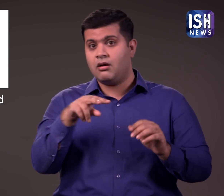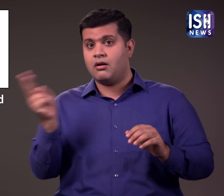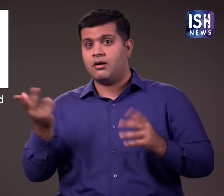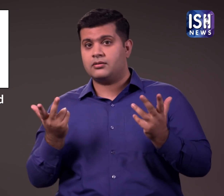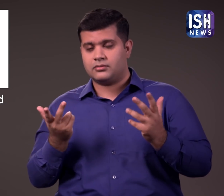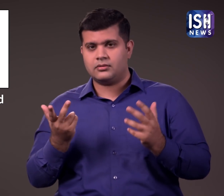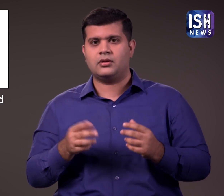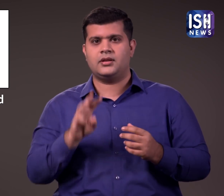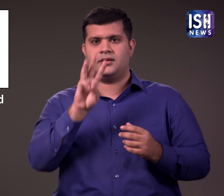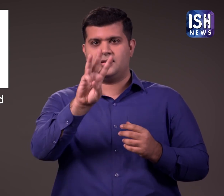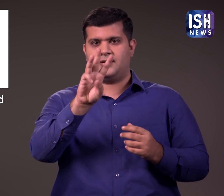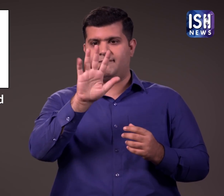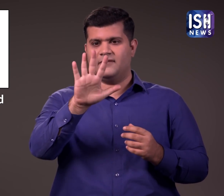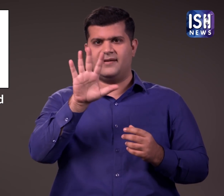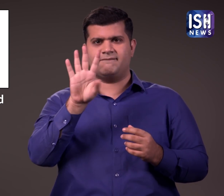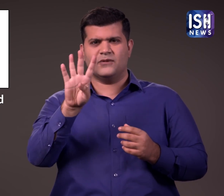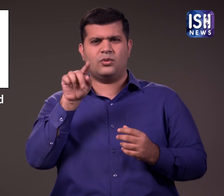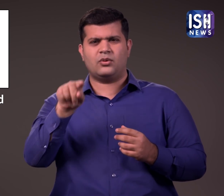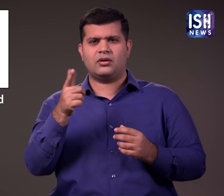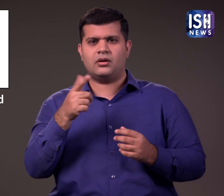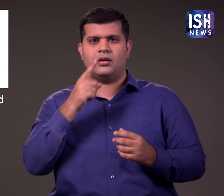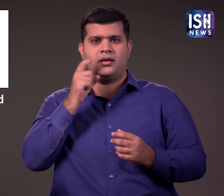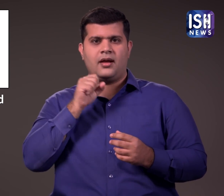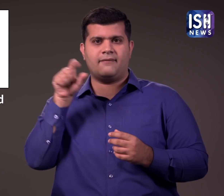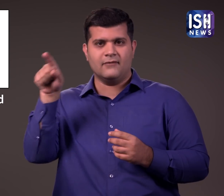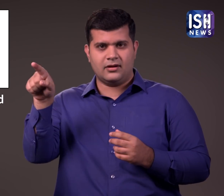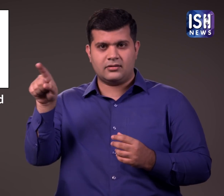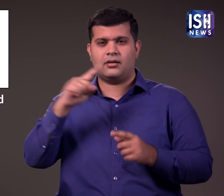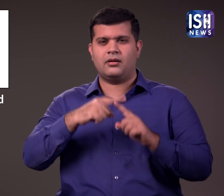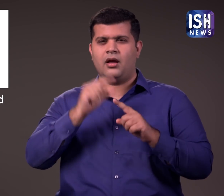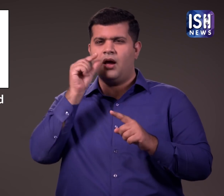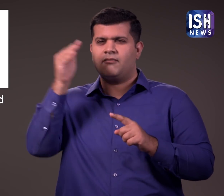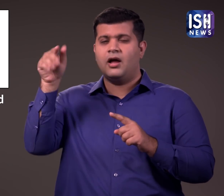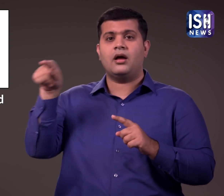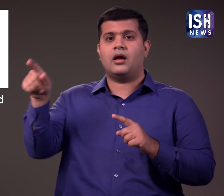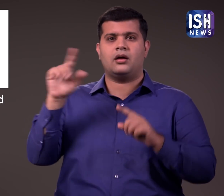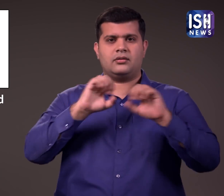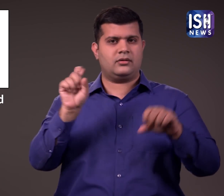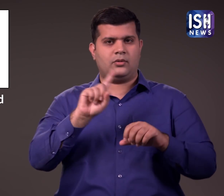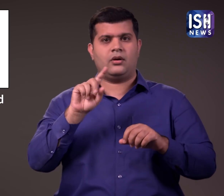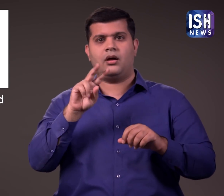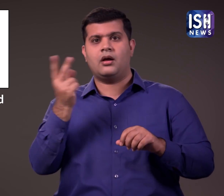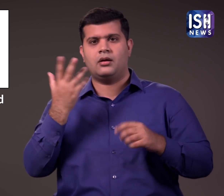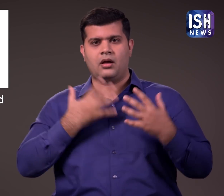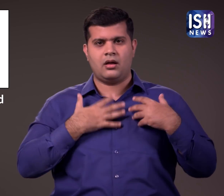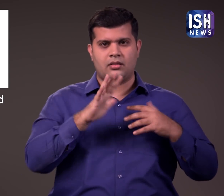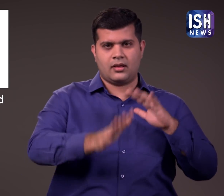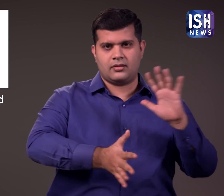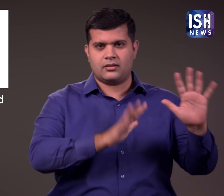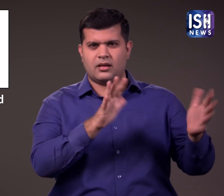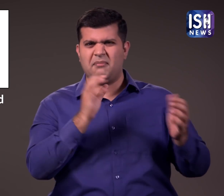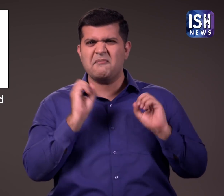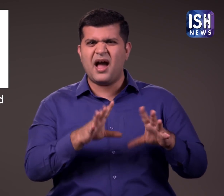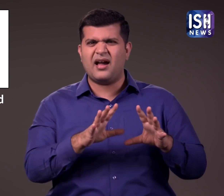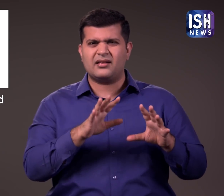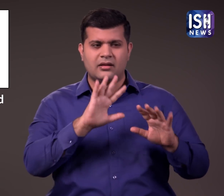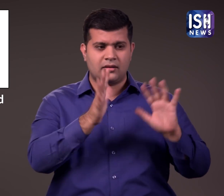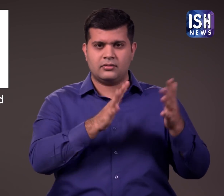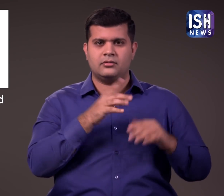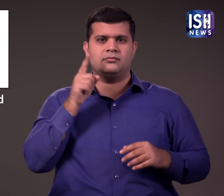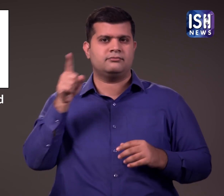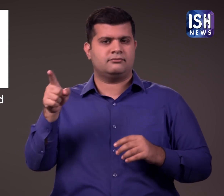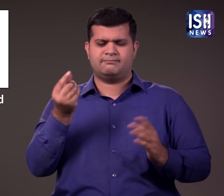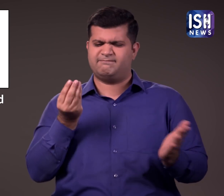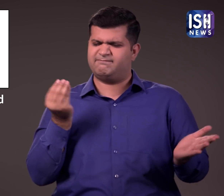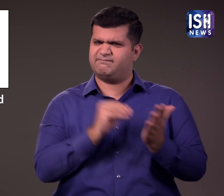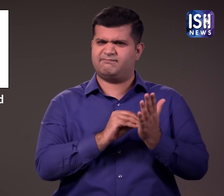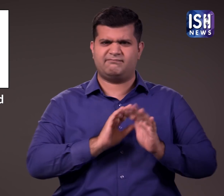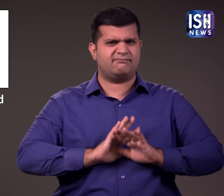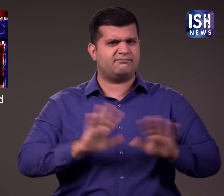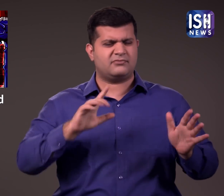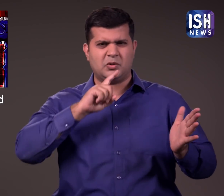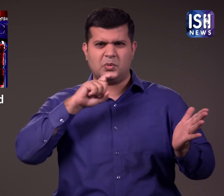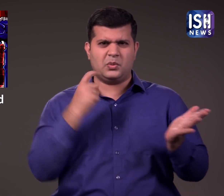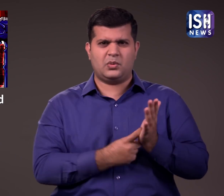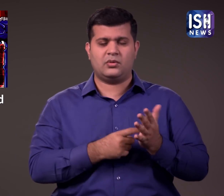Her grandfather and the distant uncle were charged under section 354 - Molestation.